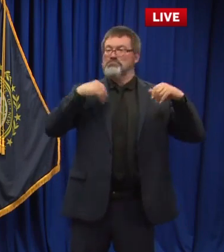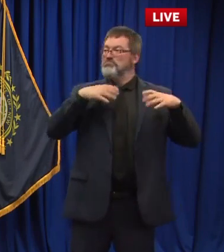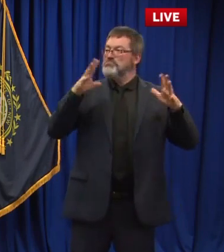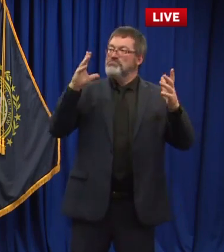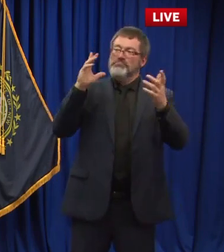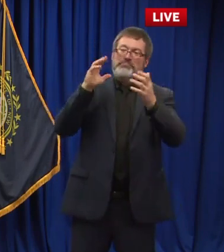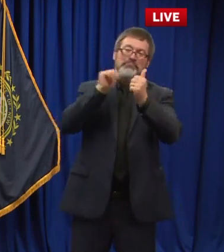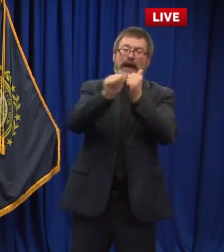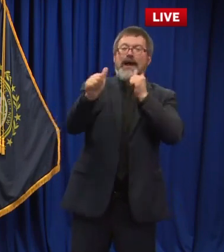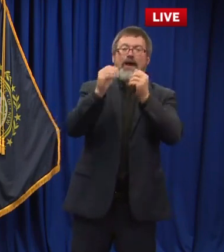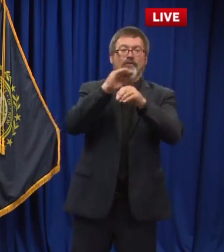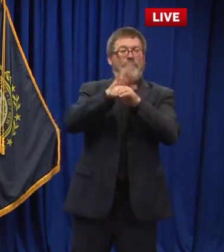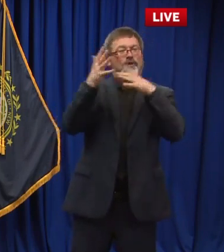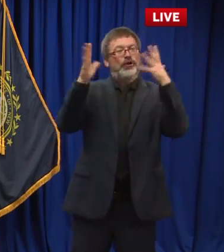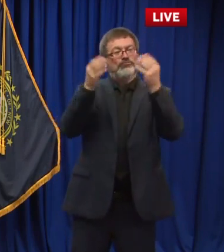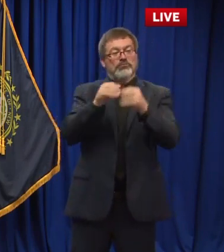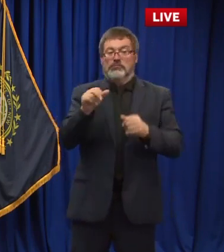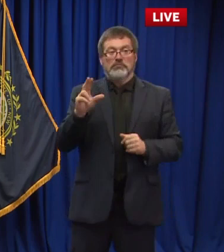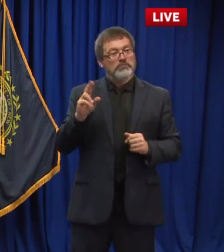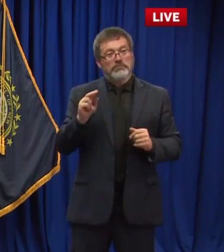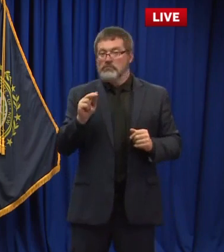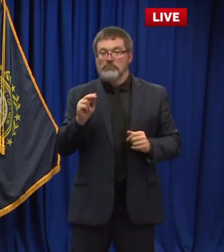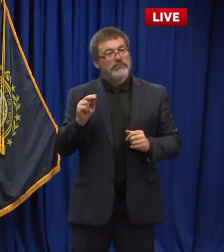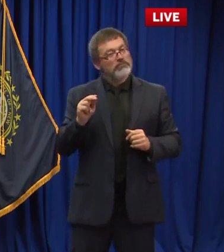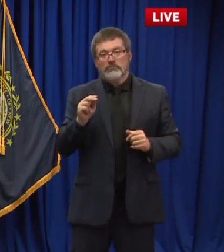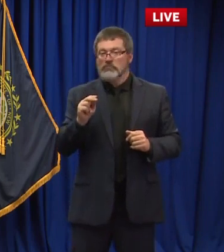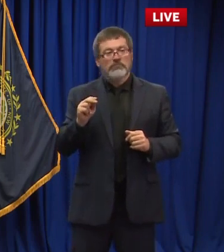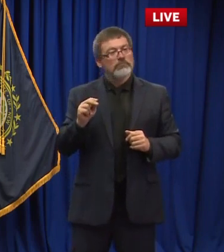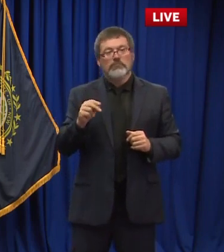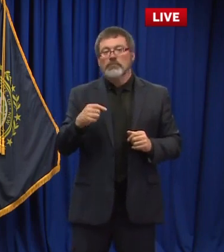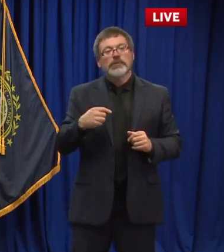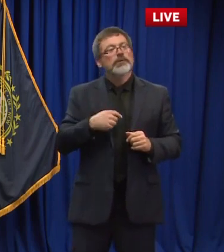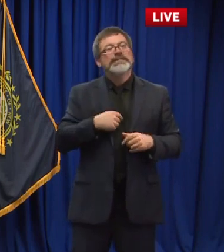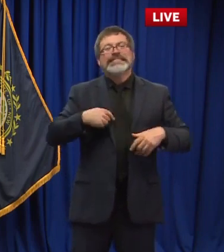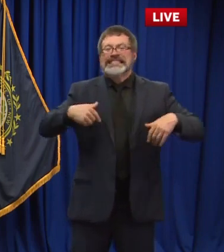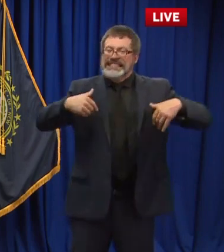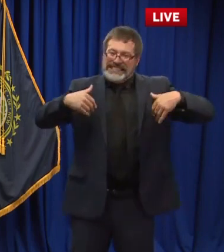WE ARE NOT. THIS IS NOT A MISSION ACCOMPLISHED MOMENT.